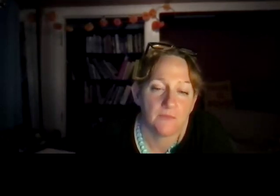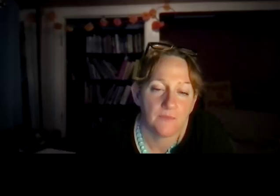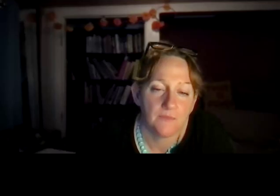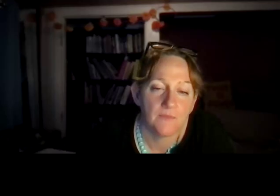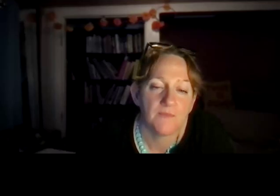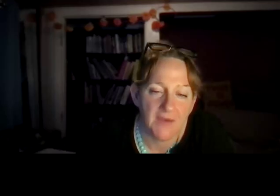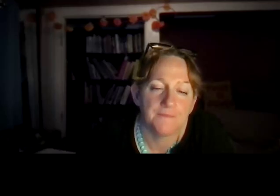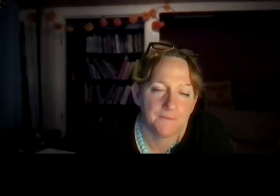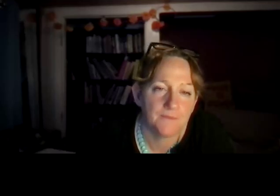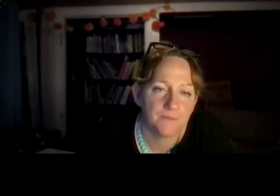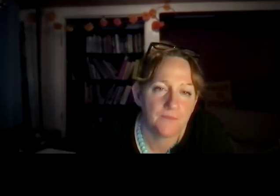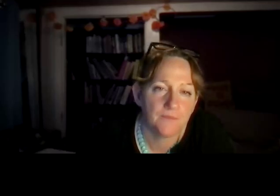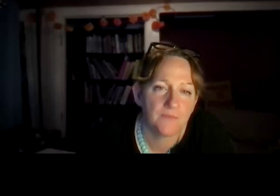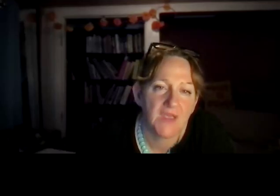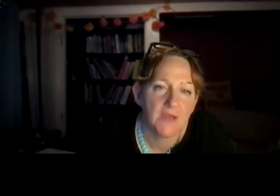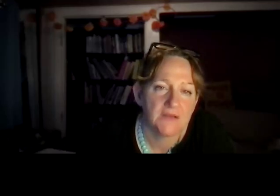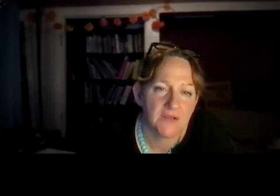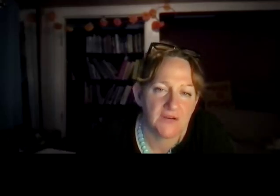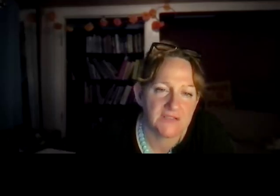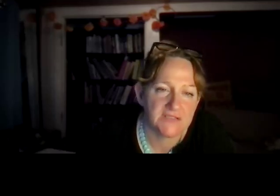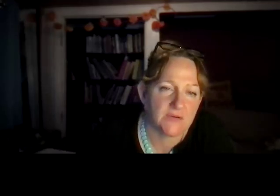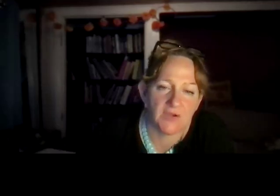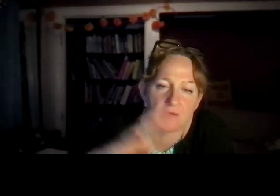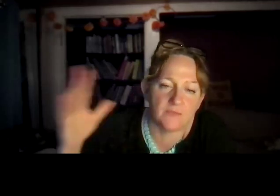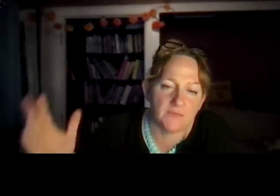iPhone: Yeah, yeah. Meriah: So there's just a real